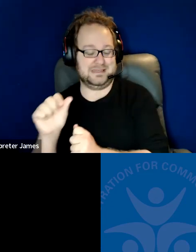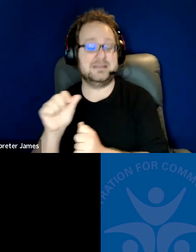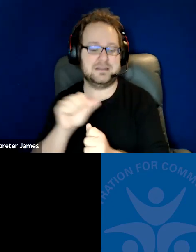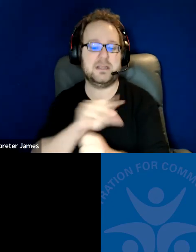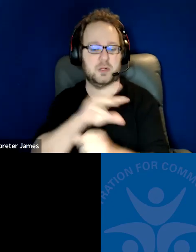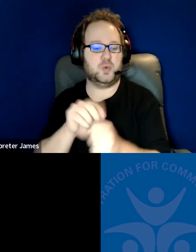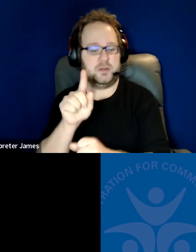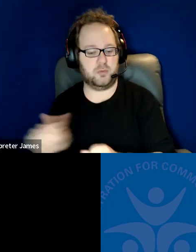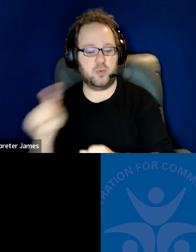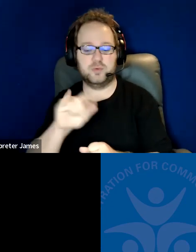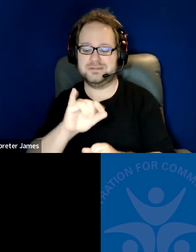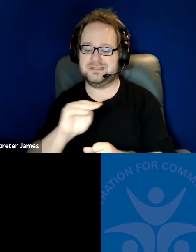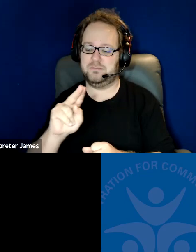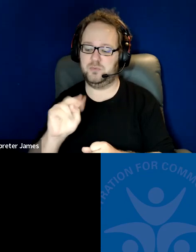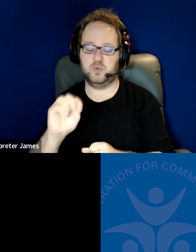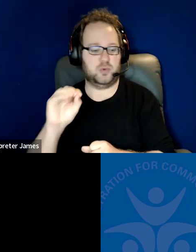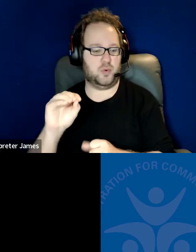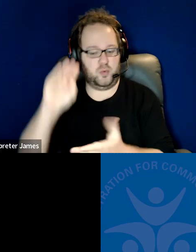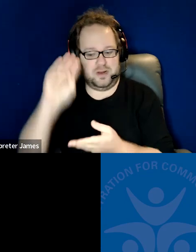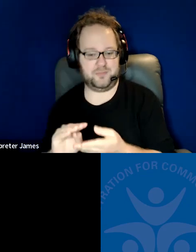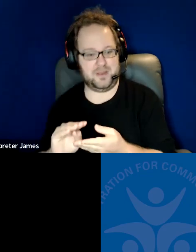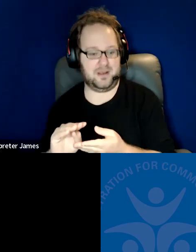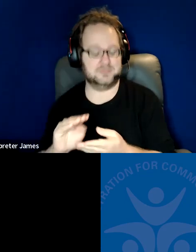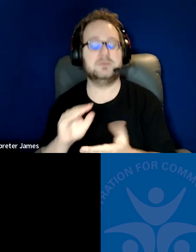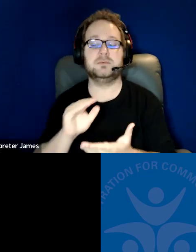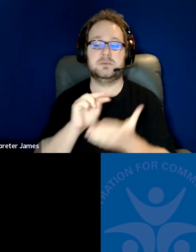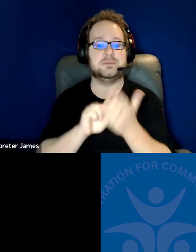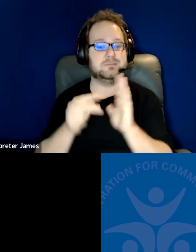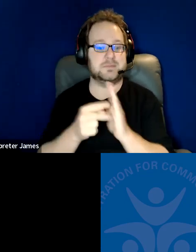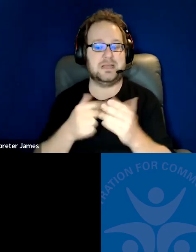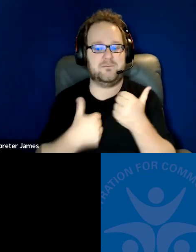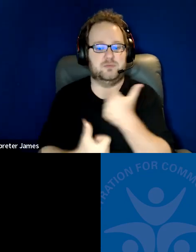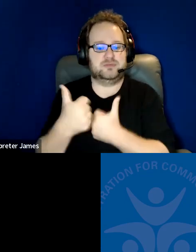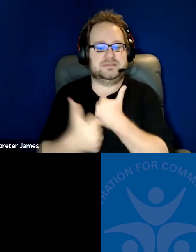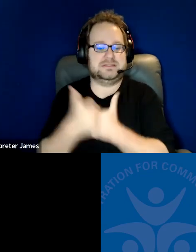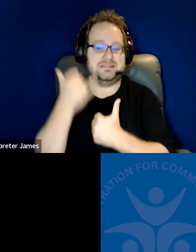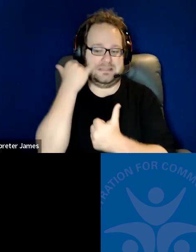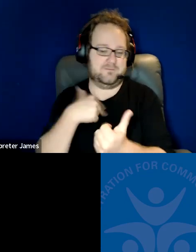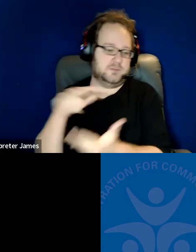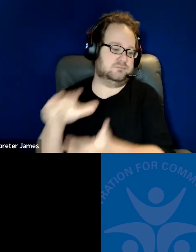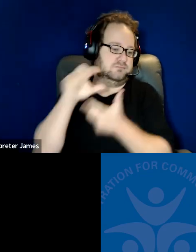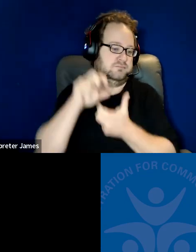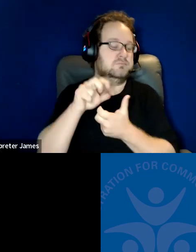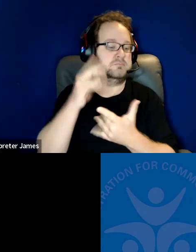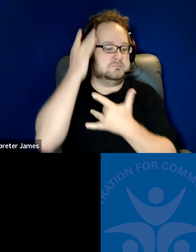Who are much higher risk of serious outcomes if they get COVID. And this same group of